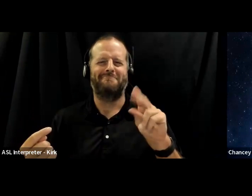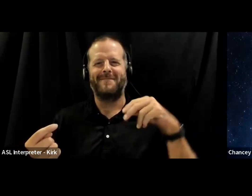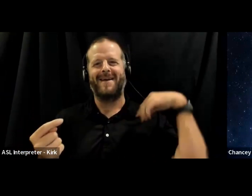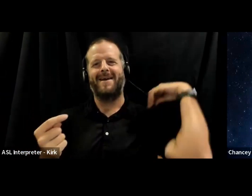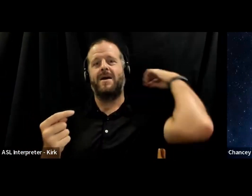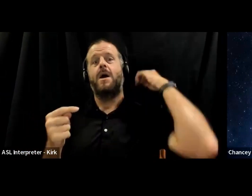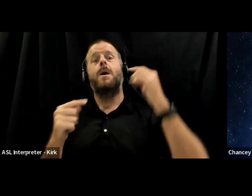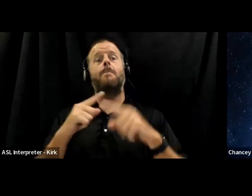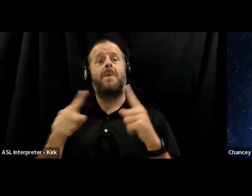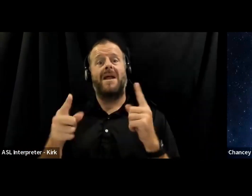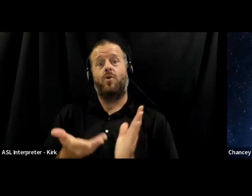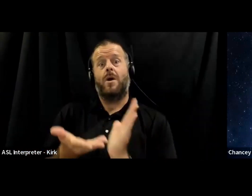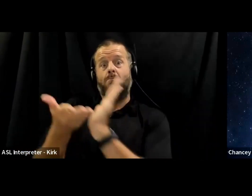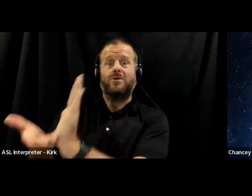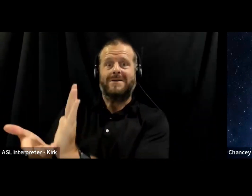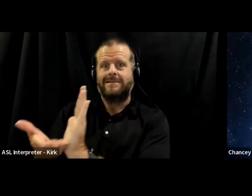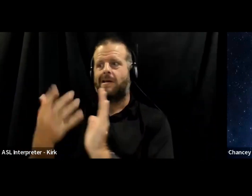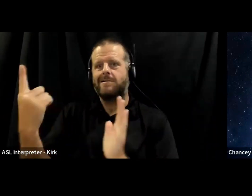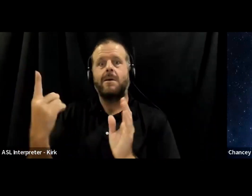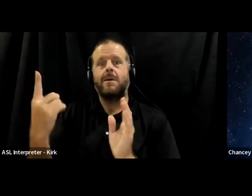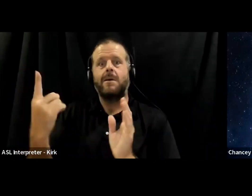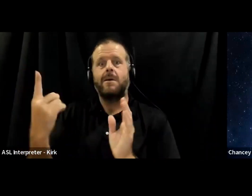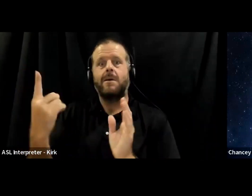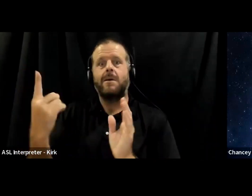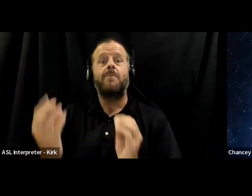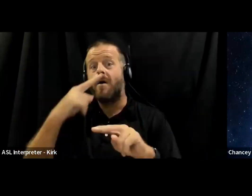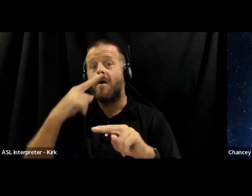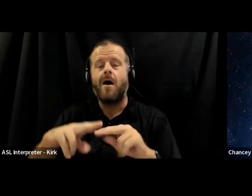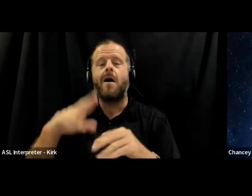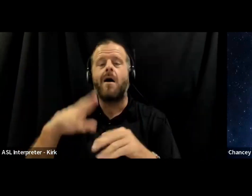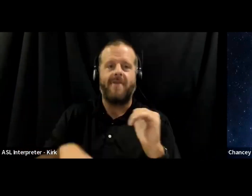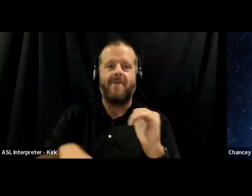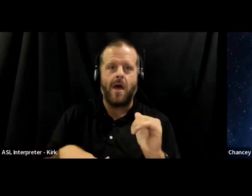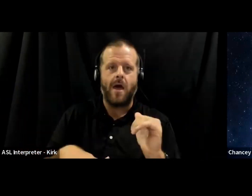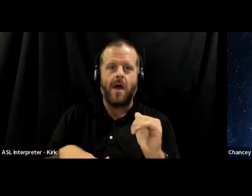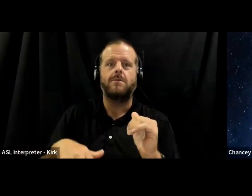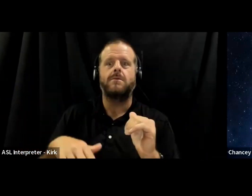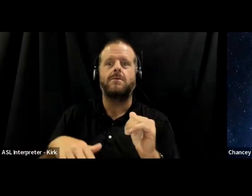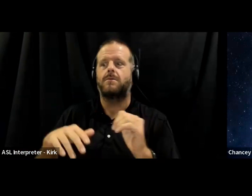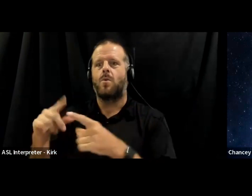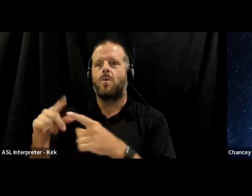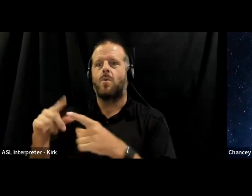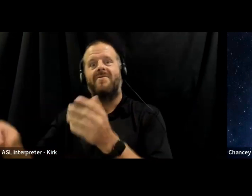is more fun than the learning is annoying, if you can present them with like, oh, you need to learn